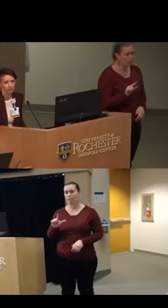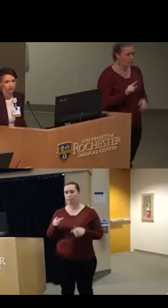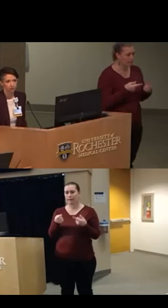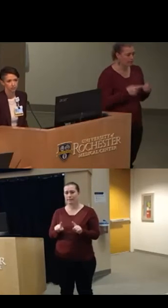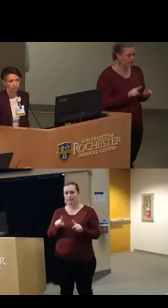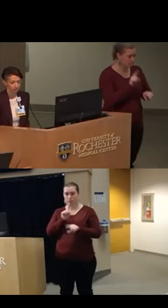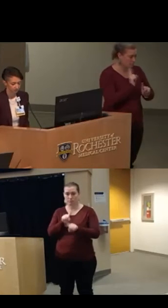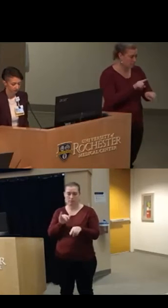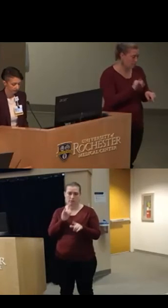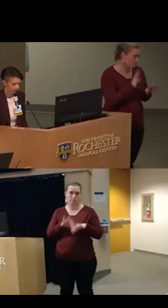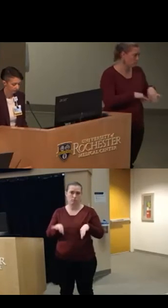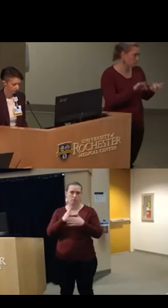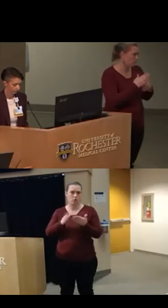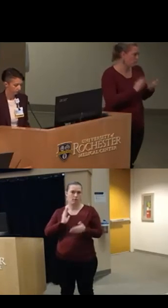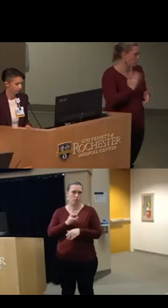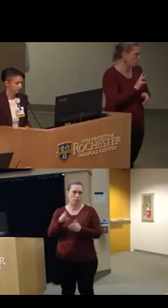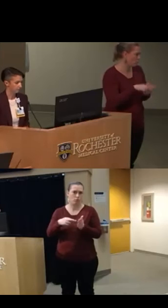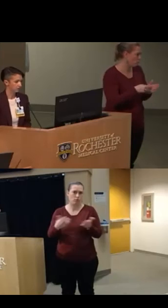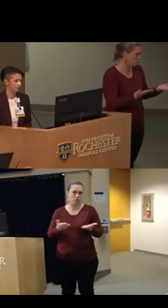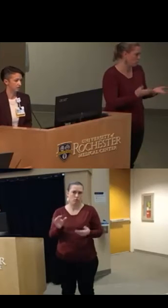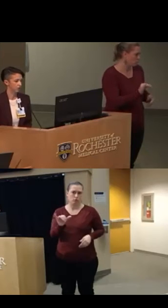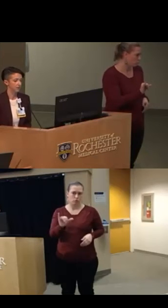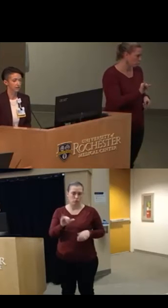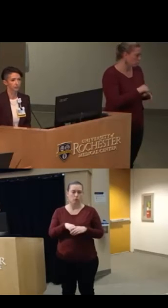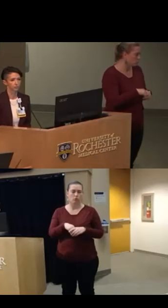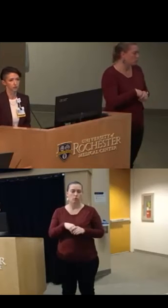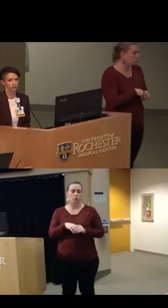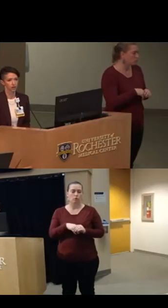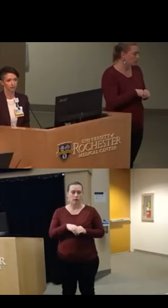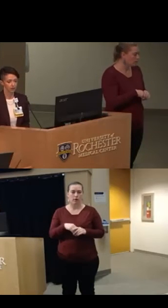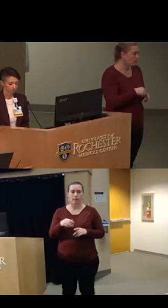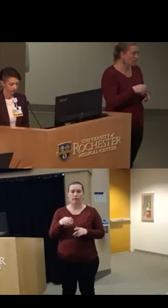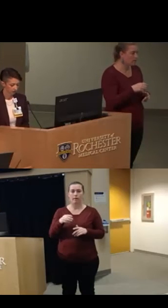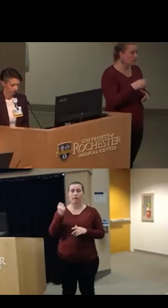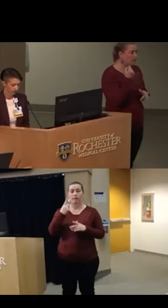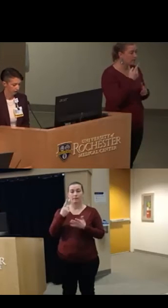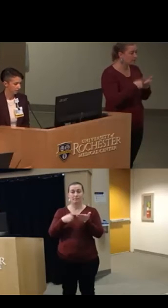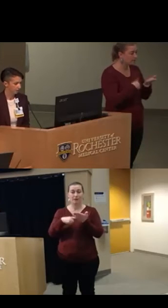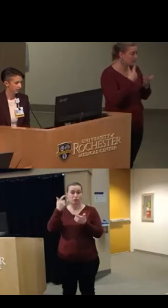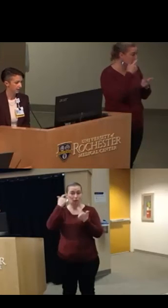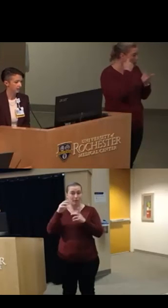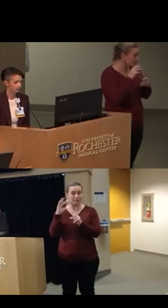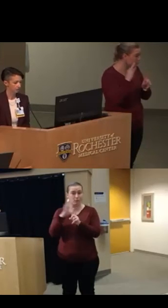at the University and so as I mentioned trauma exposure is not preventable um but mitigate of